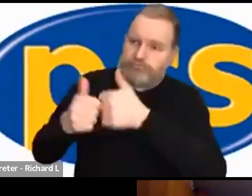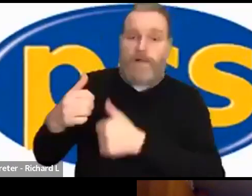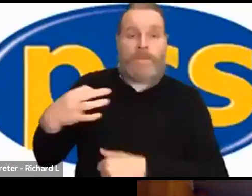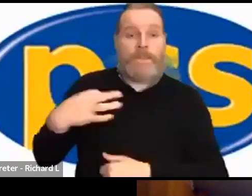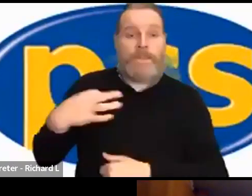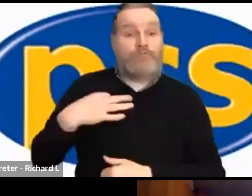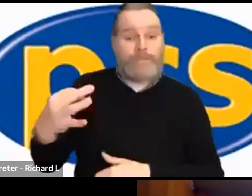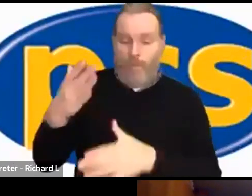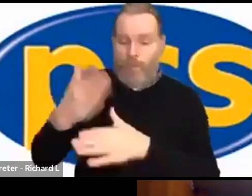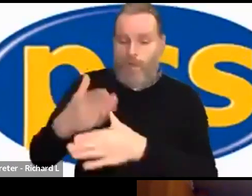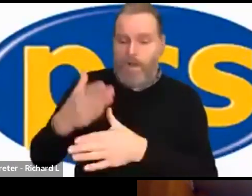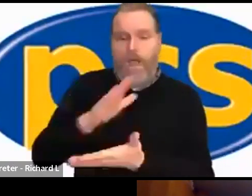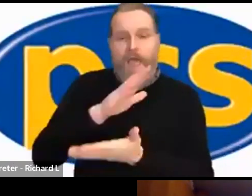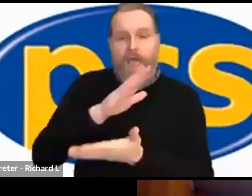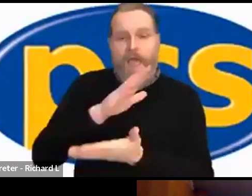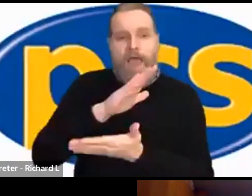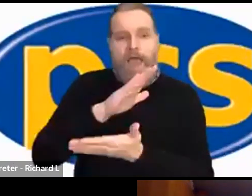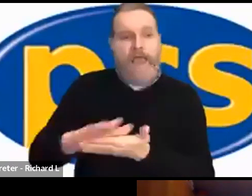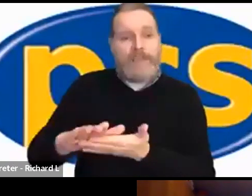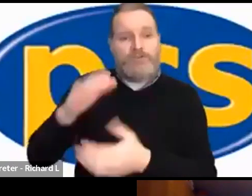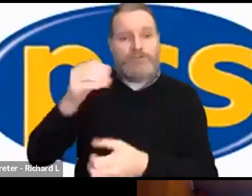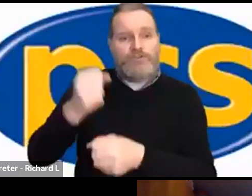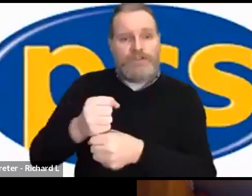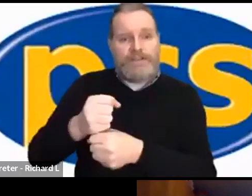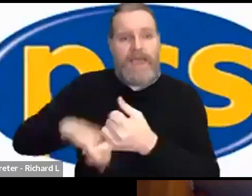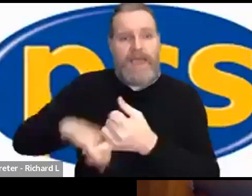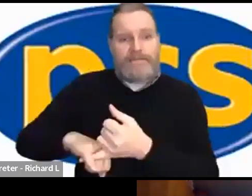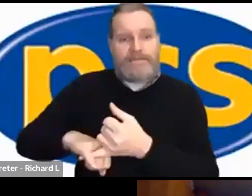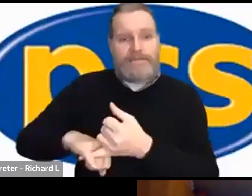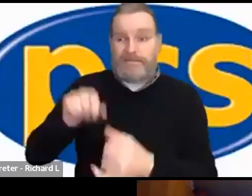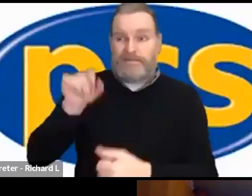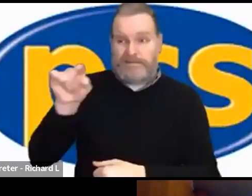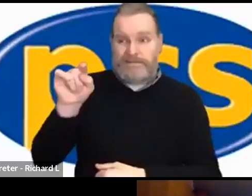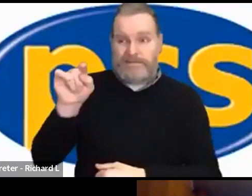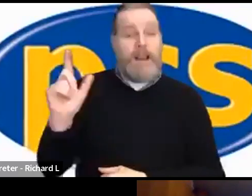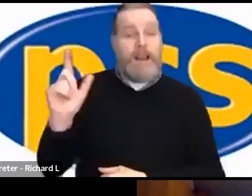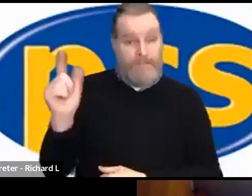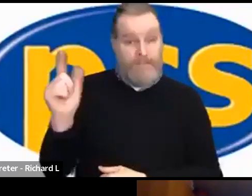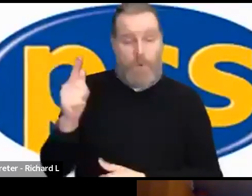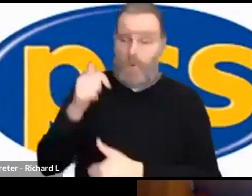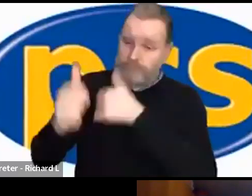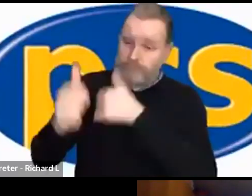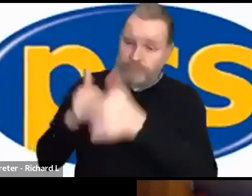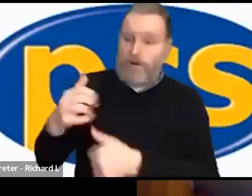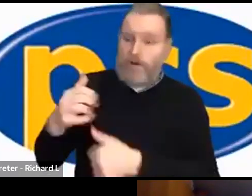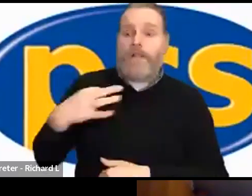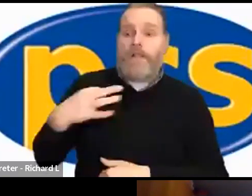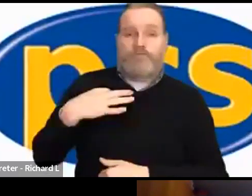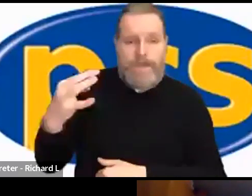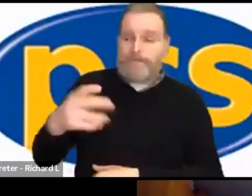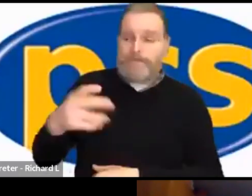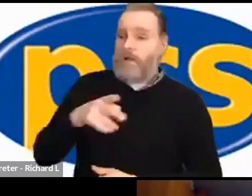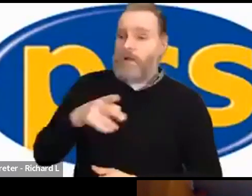So it's a big shout out to the reps. The members in Hg. in Hgs. In in Hgs. In Liverpool, but also to the the many, many the many, many Pcs members and